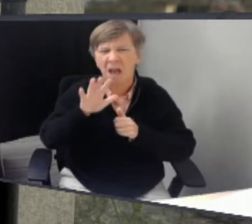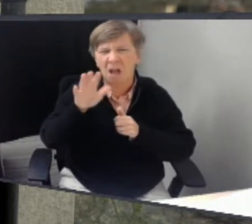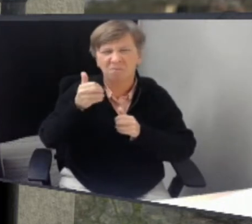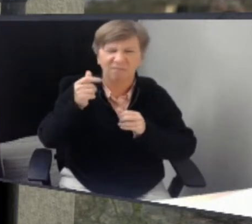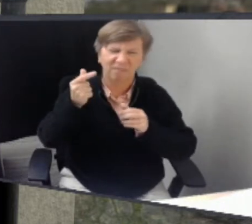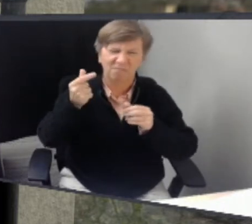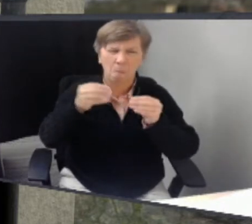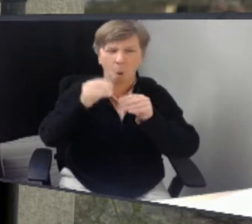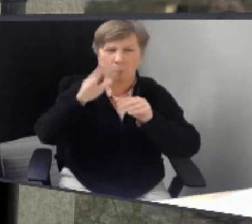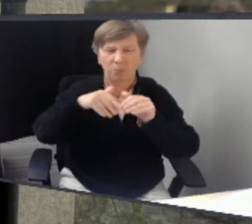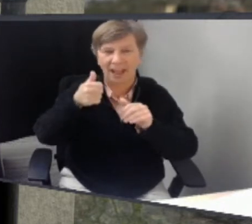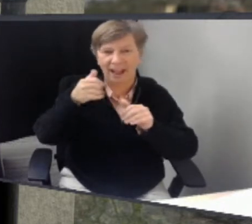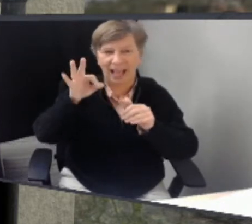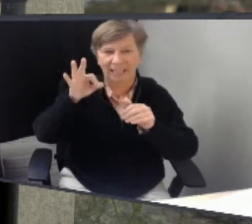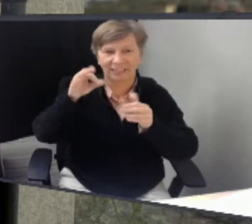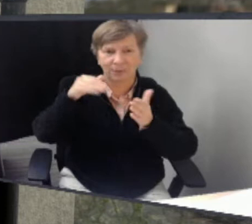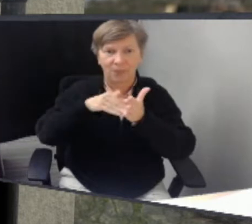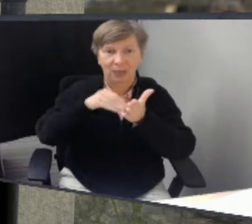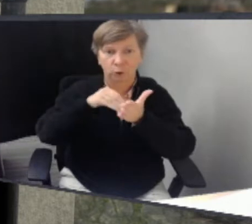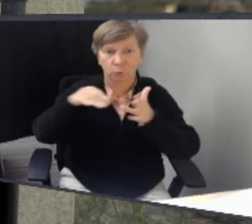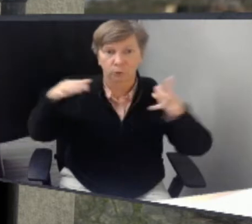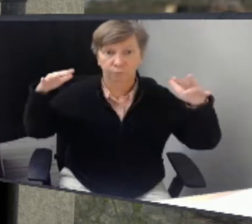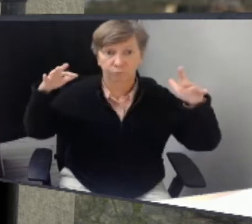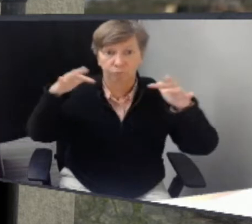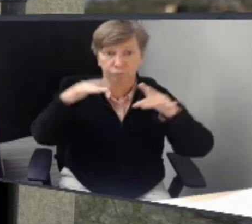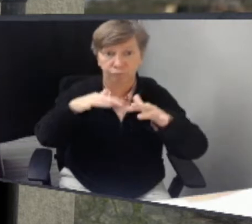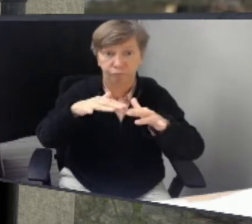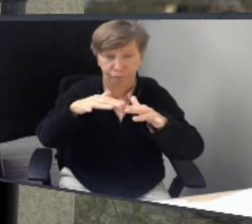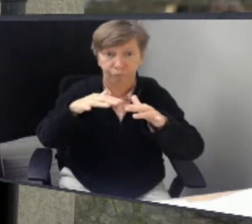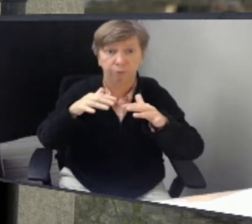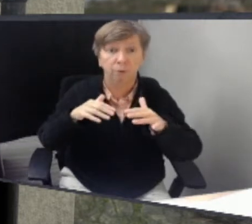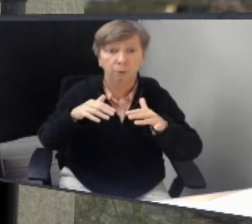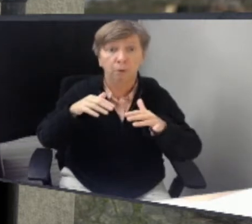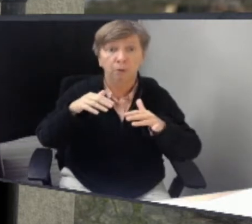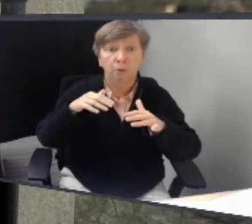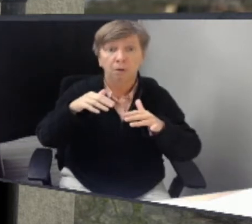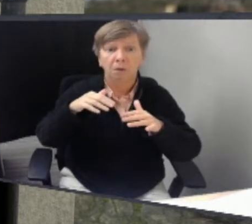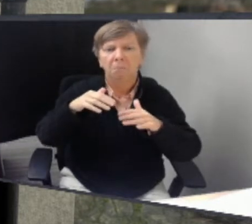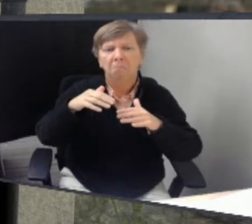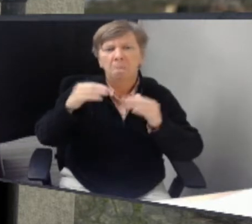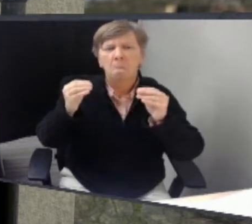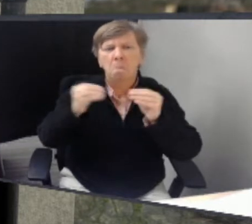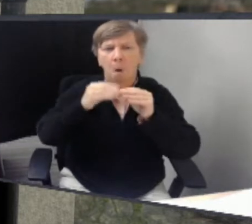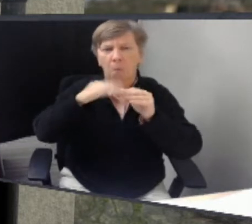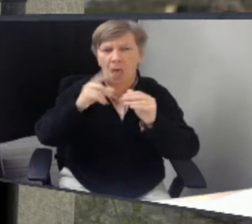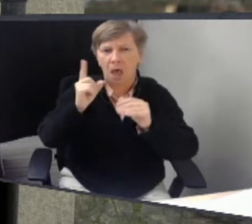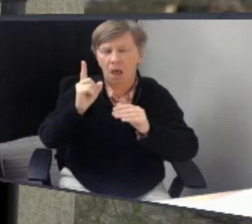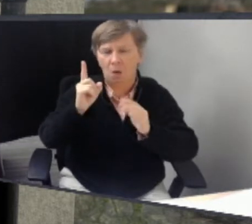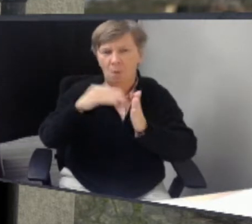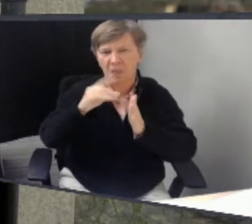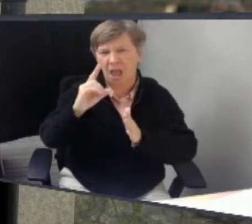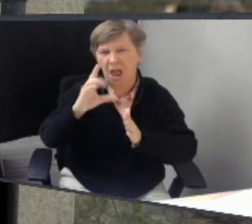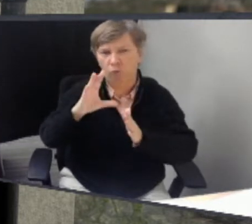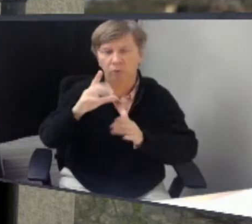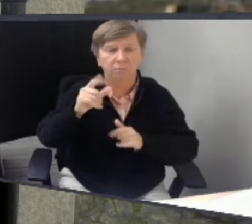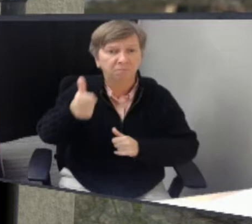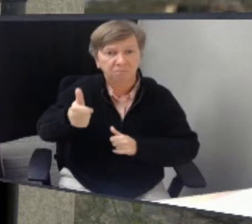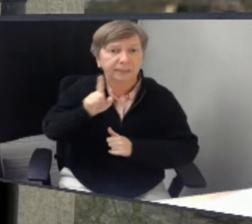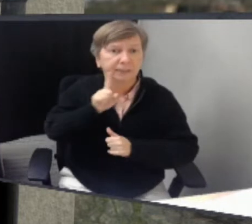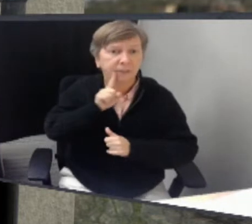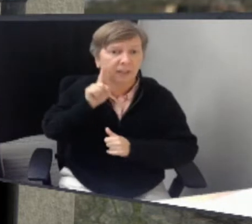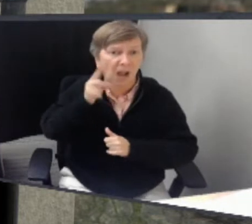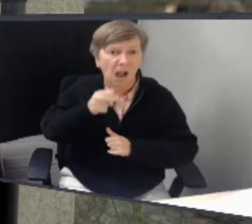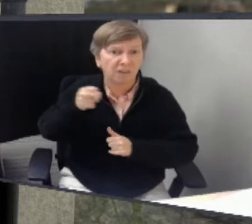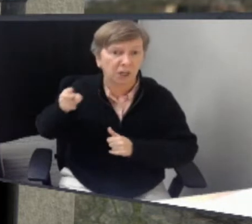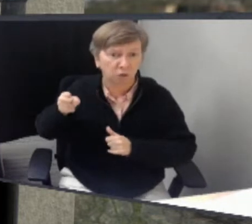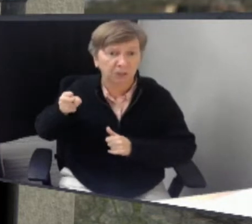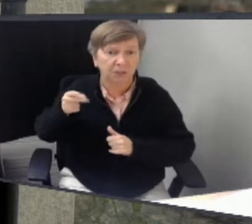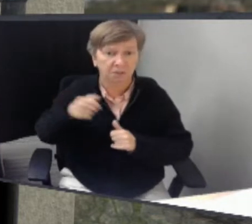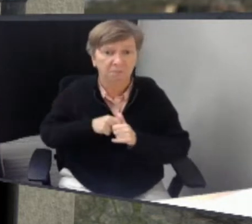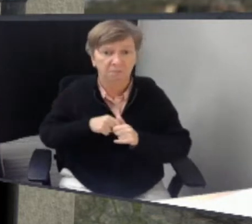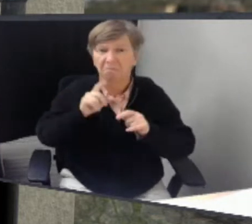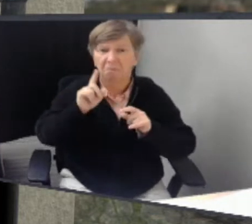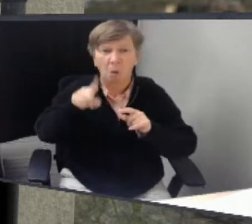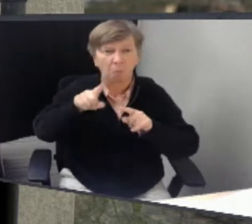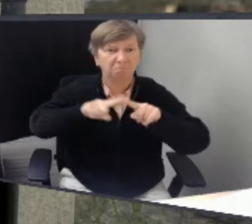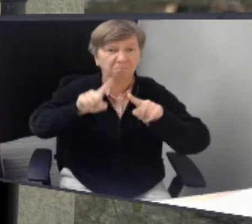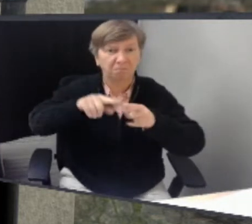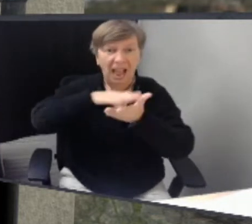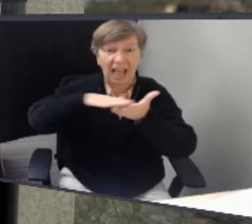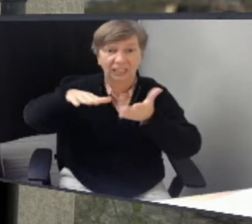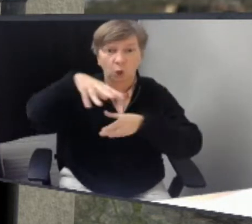New York. There are more than 19,000 students at RIT, and more than 1100 of them are deaf or hard of